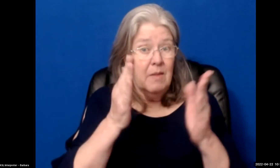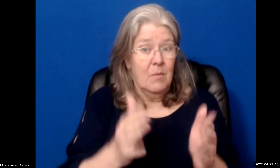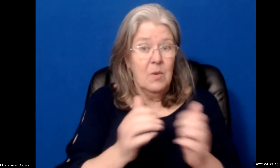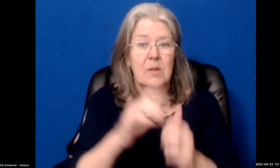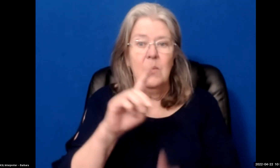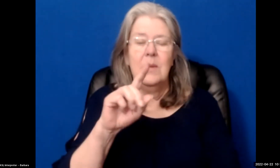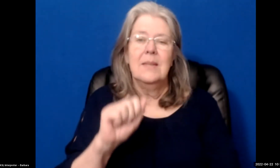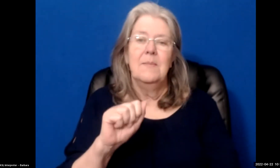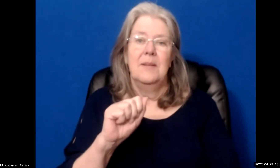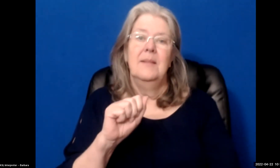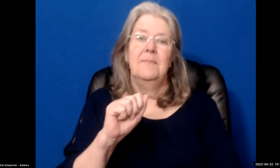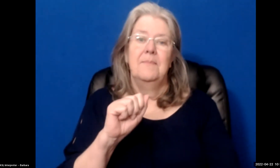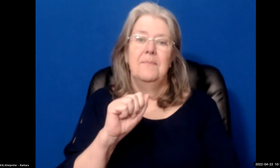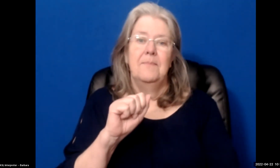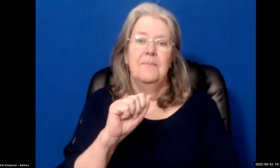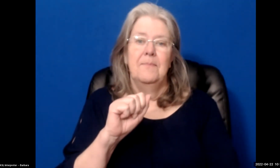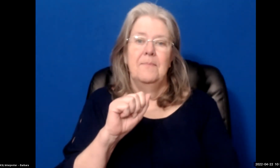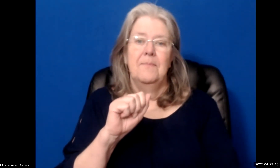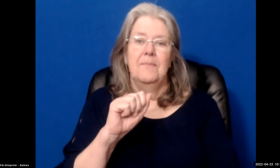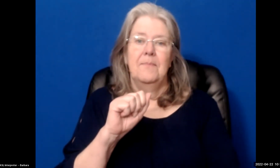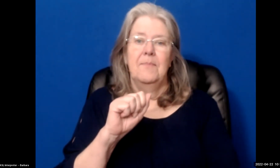please once again complete anonymous survey.